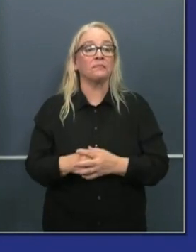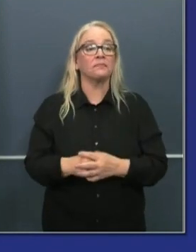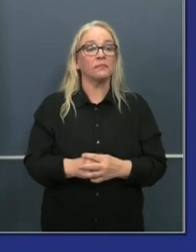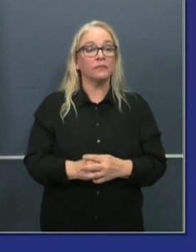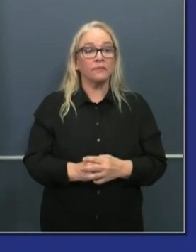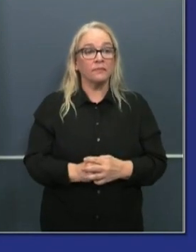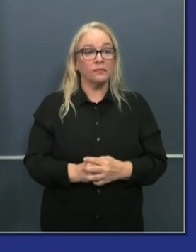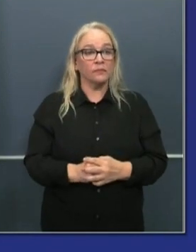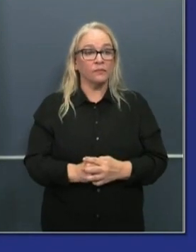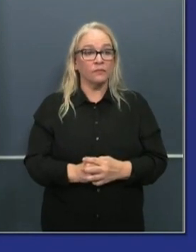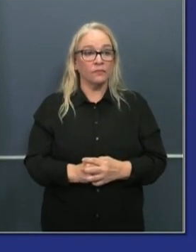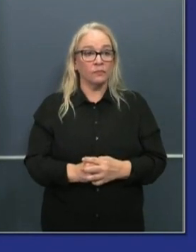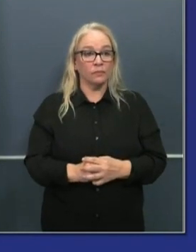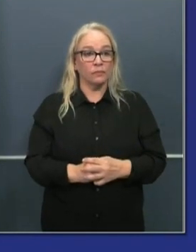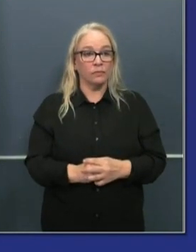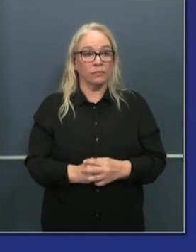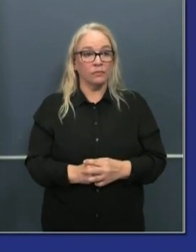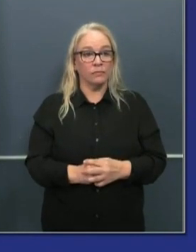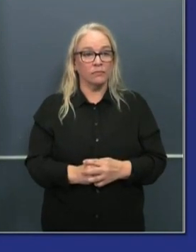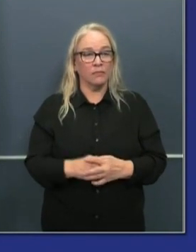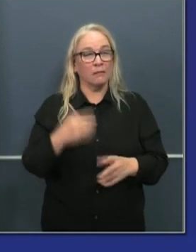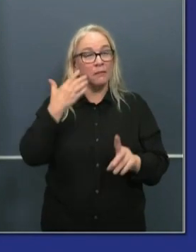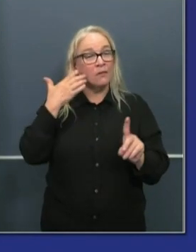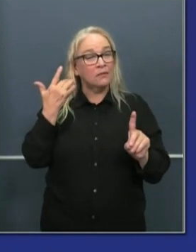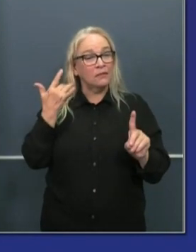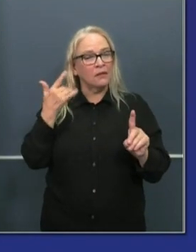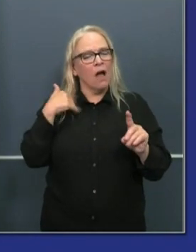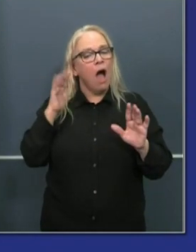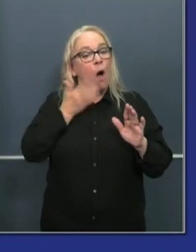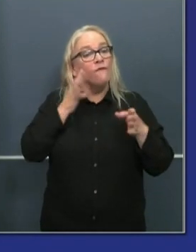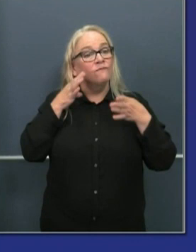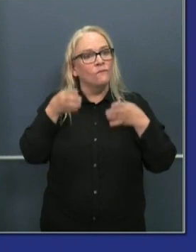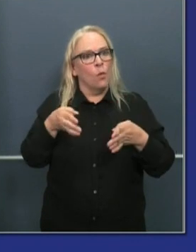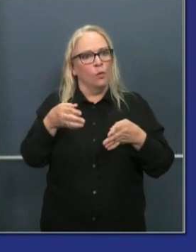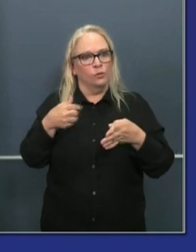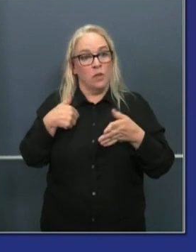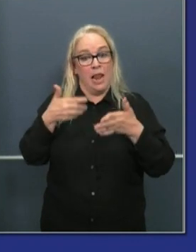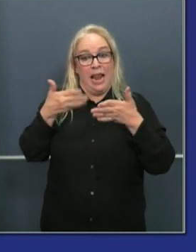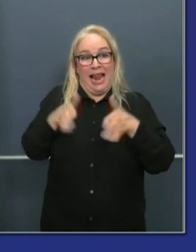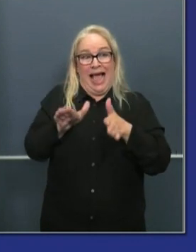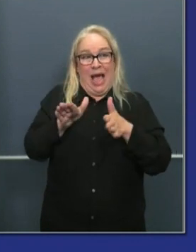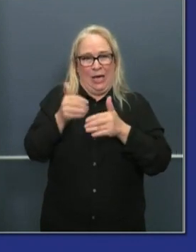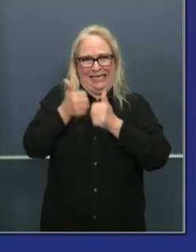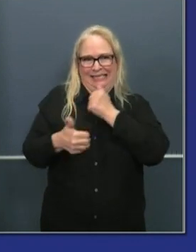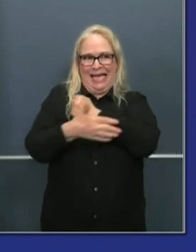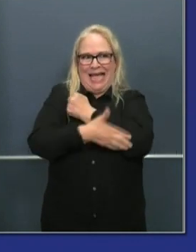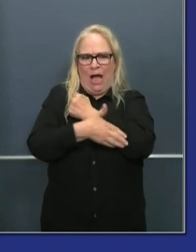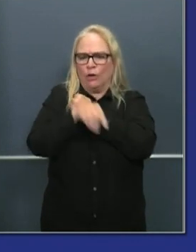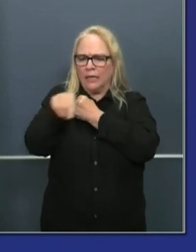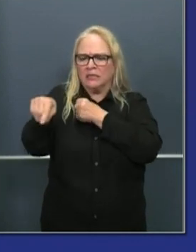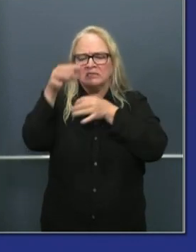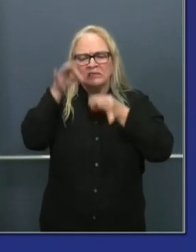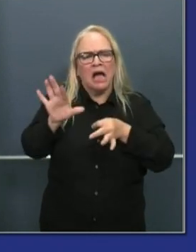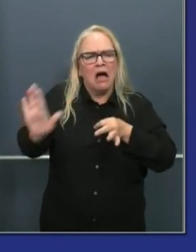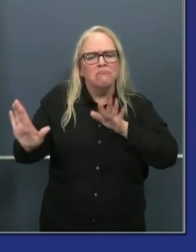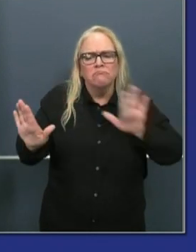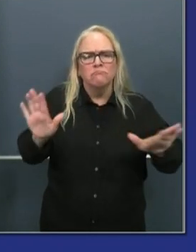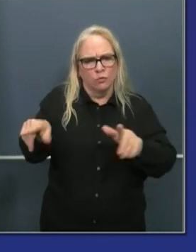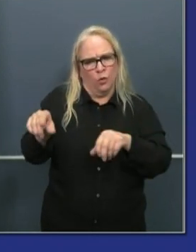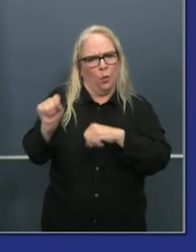TO SHUT THEIR BEACHES DOWN, WE IN CONCERT WITH THOSE DECISIONS THOUGHT IT WAS APPROPRIATE FOR THE STATE TO DO THE SAME WITH THE STATE BEACHES.